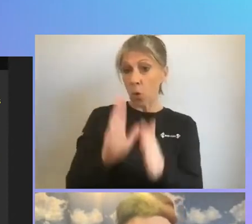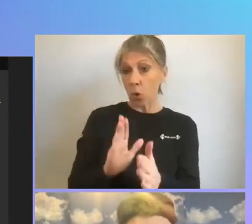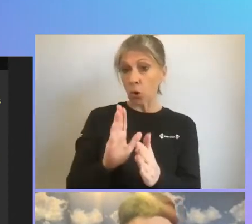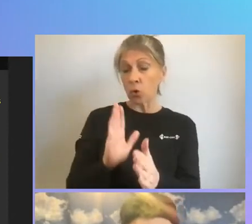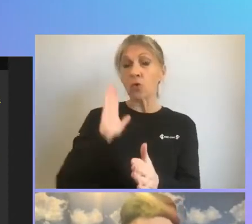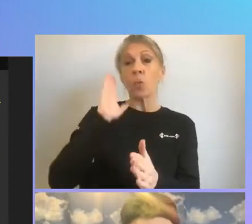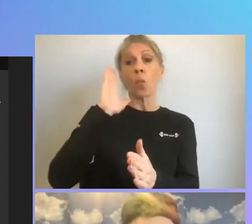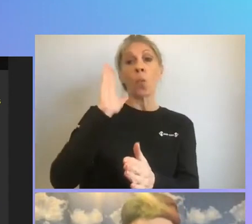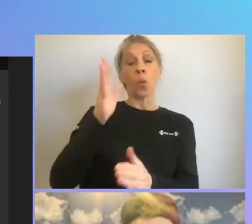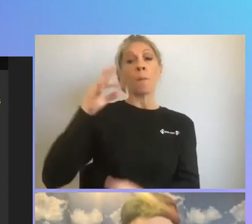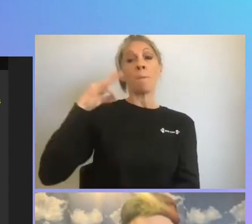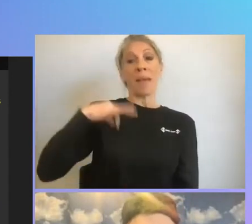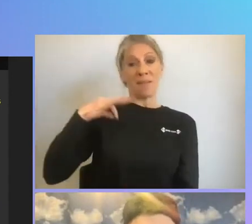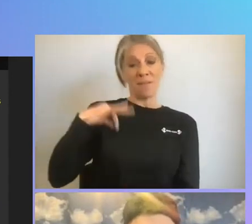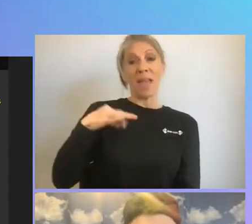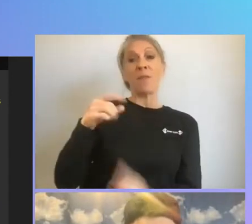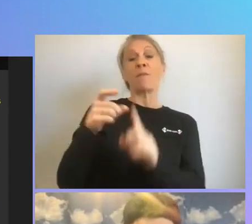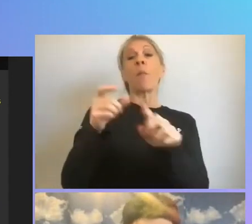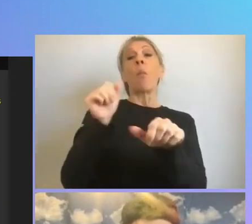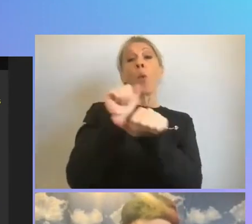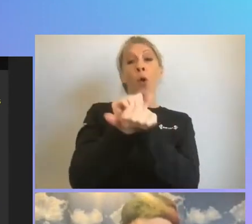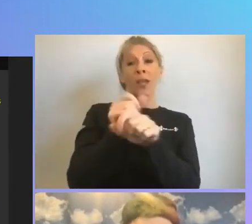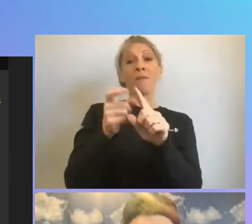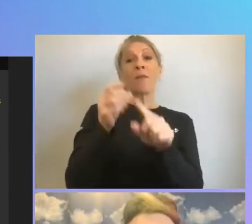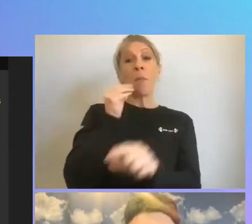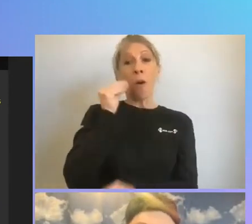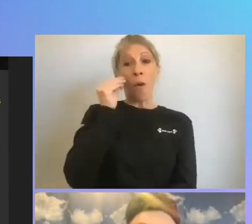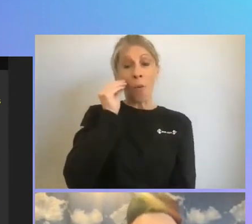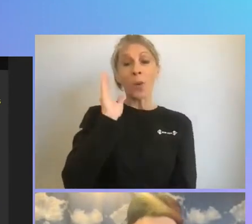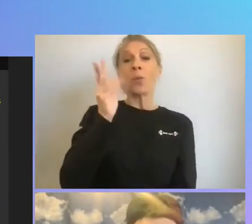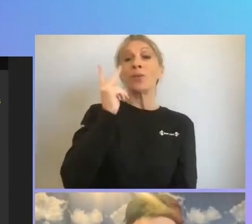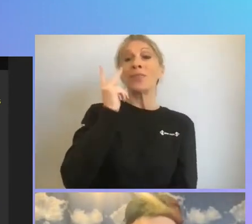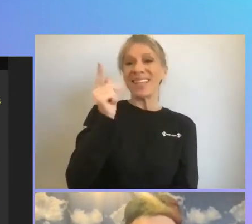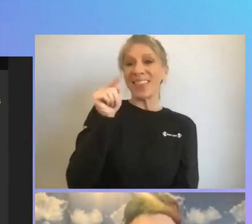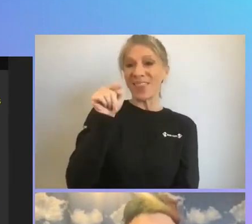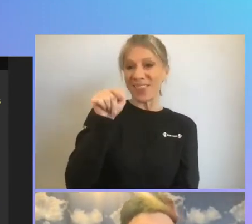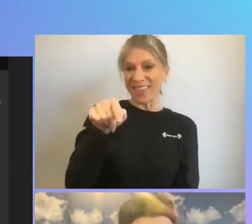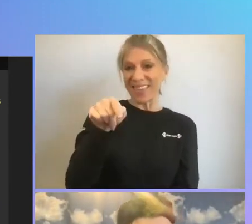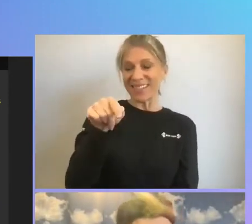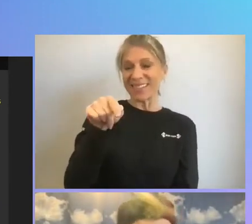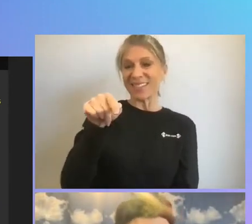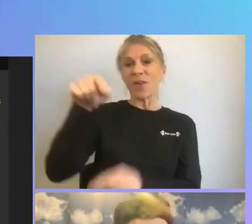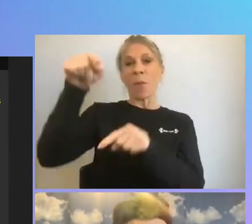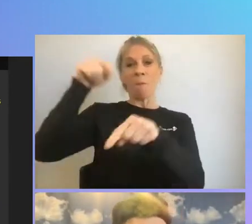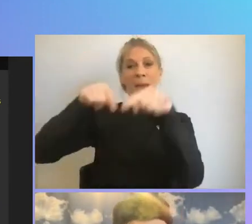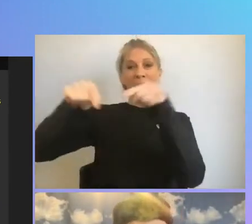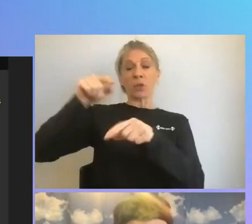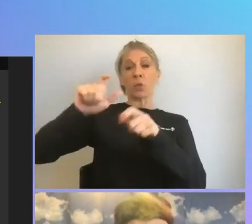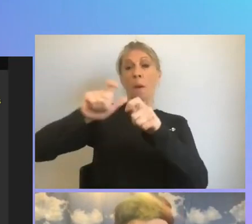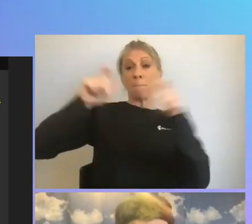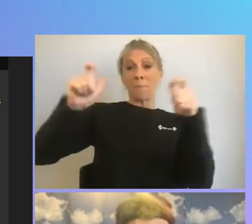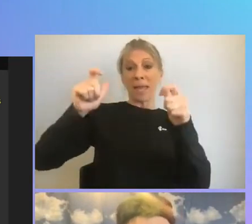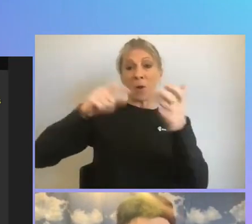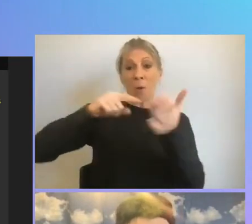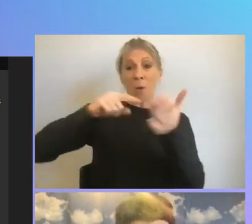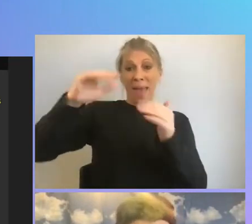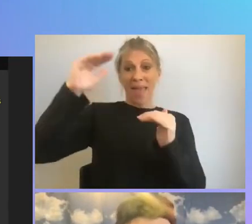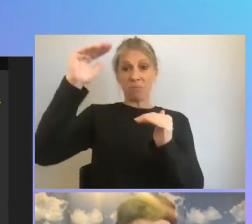by remote work and we will see this return to a bigger pay gap